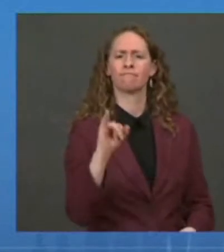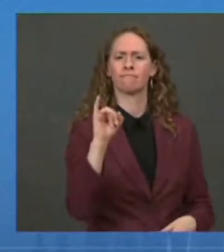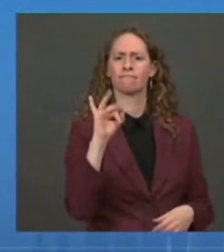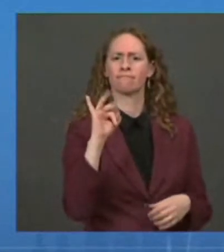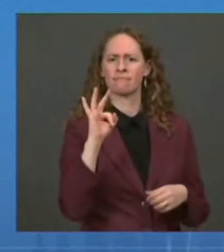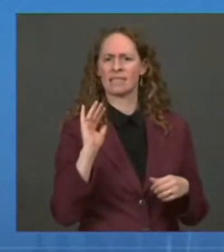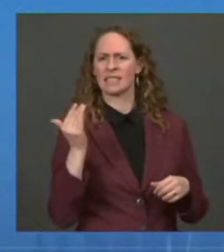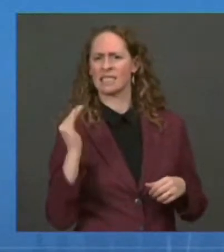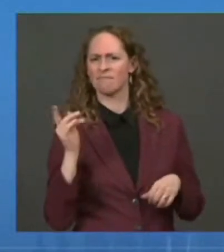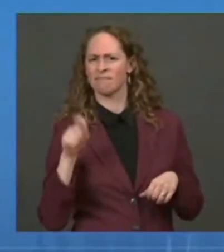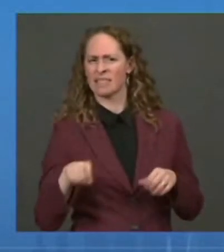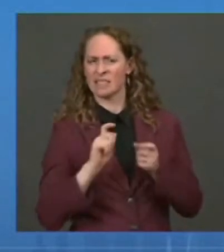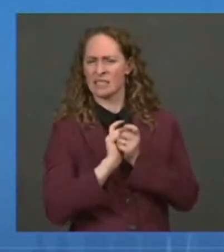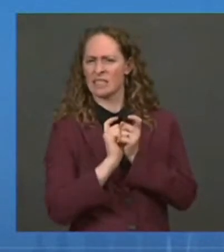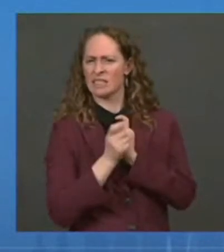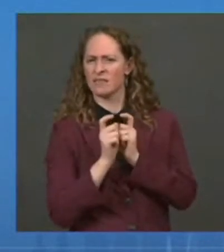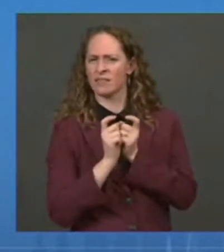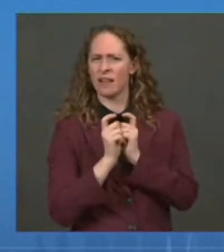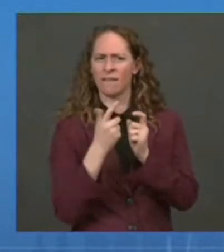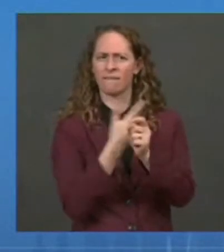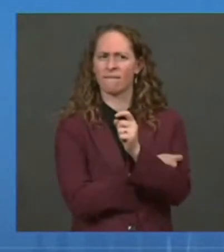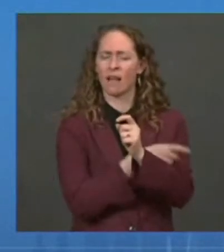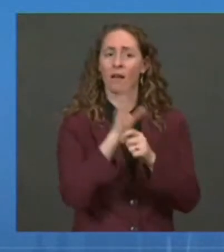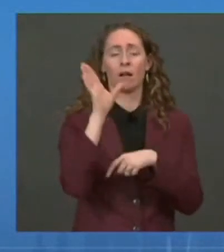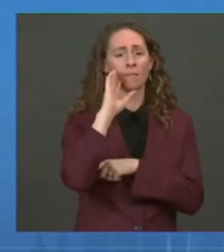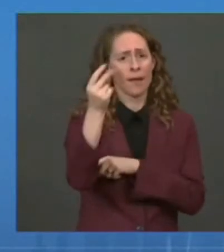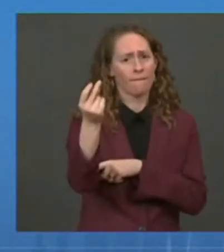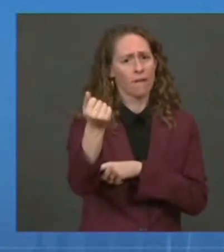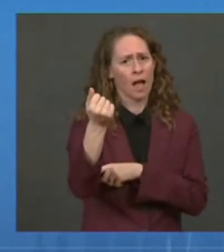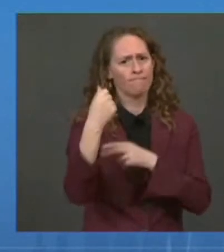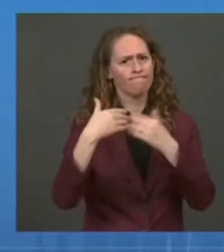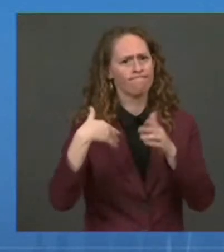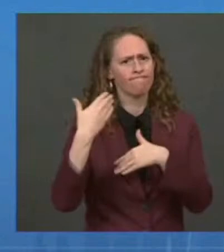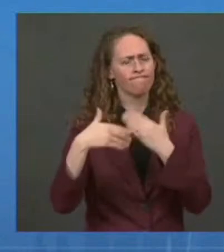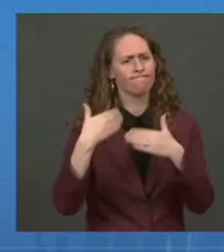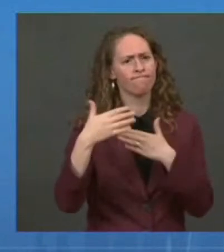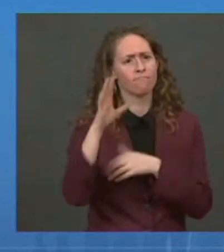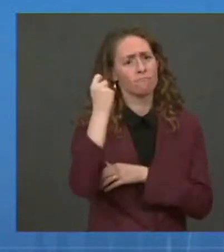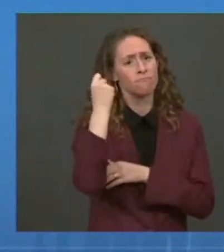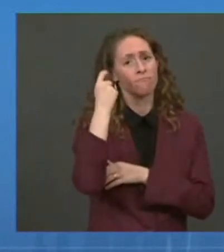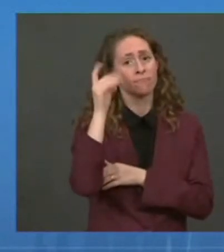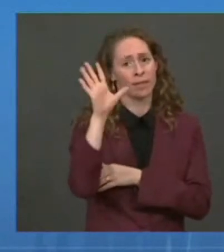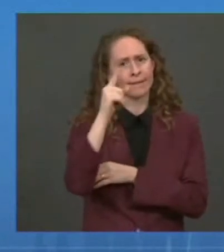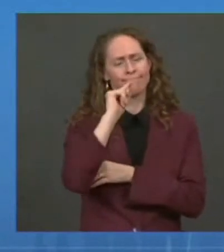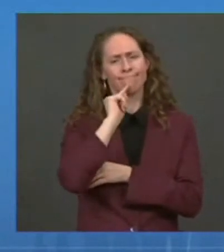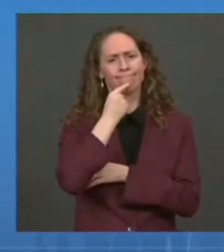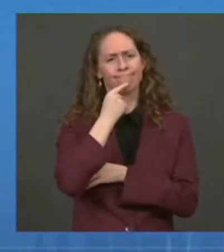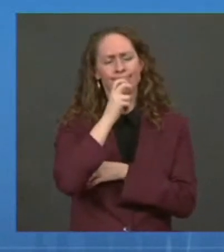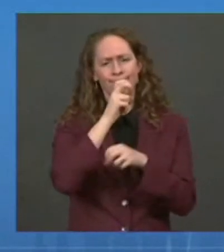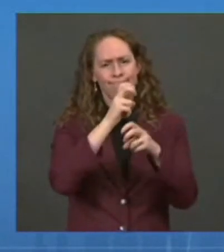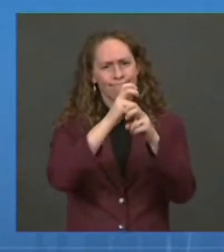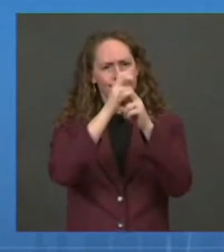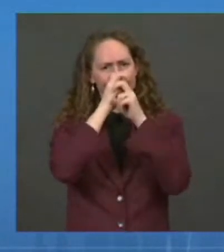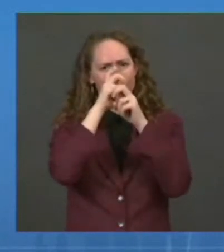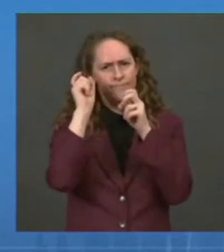ON THE VACCINES AND HOW THE FDA